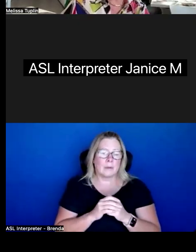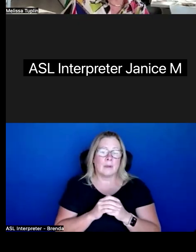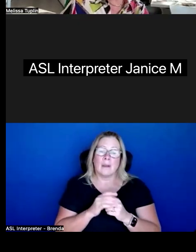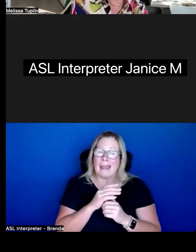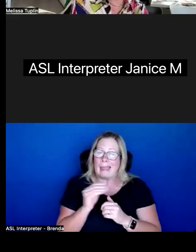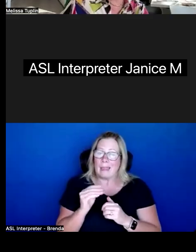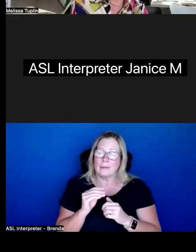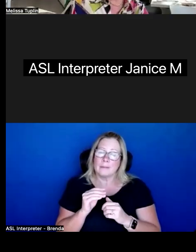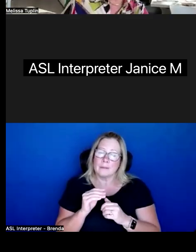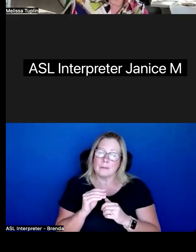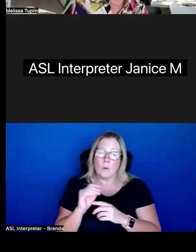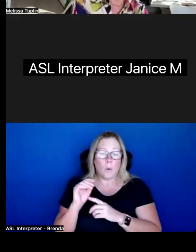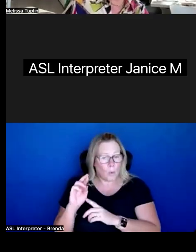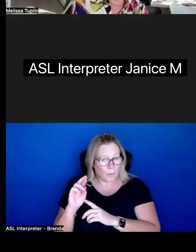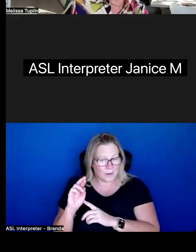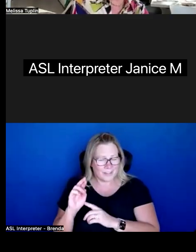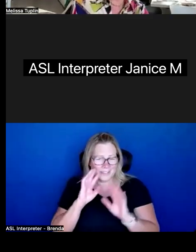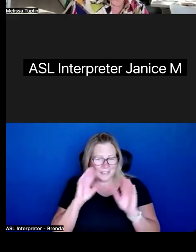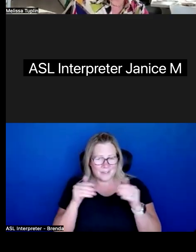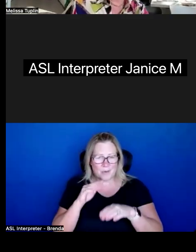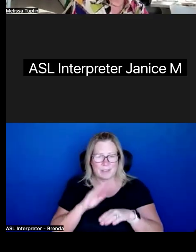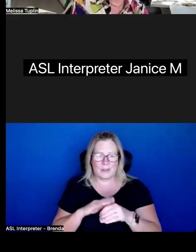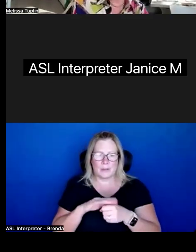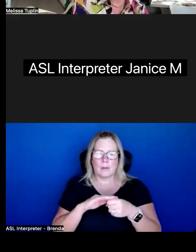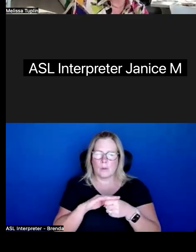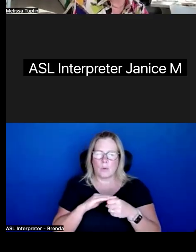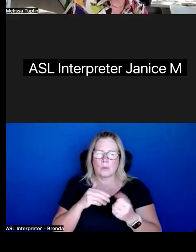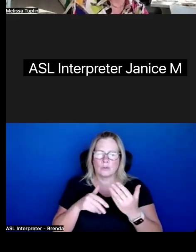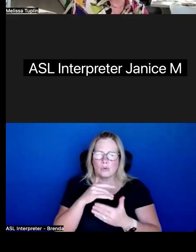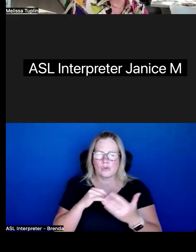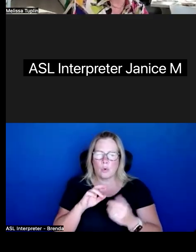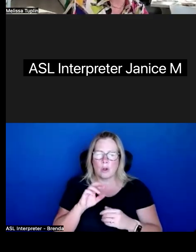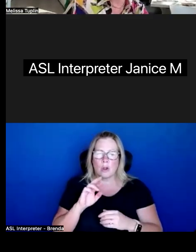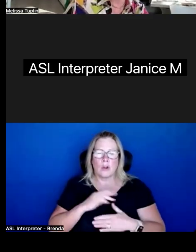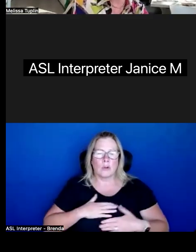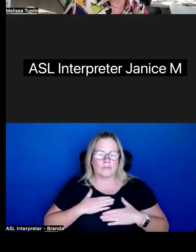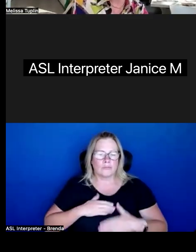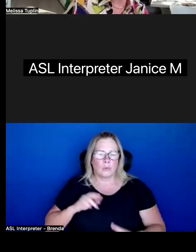and/or a focus on the local social or recreational aspects of art and